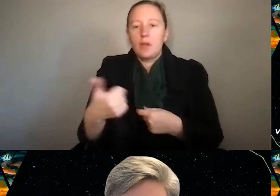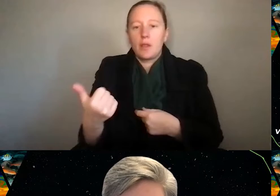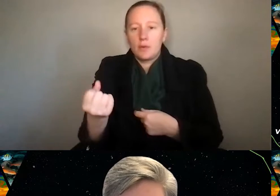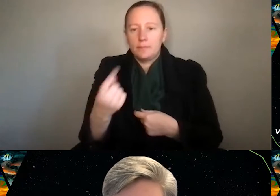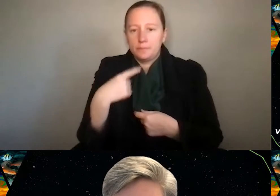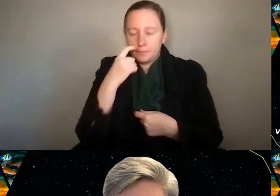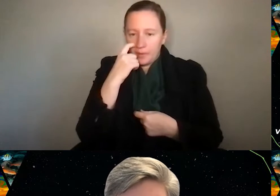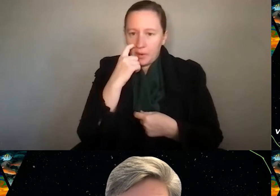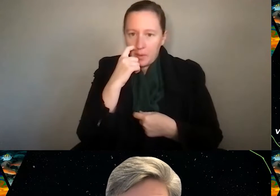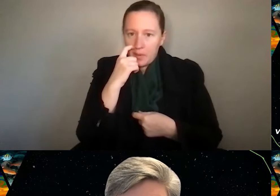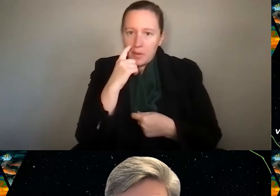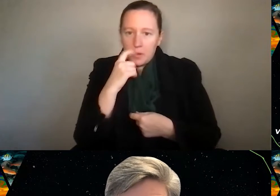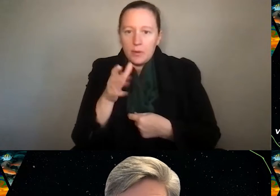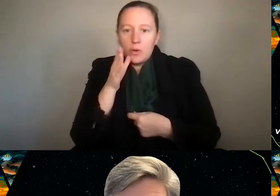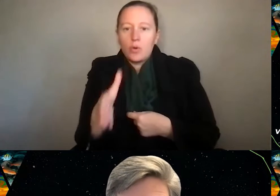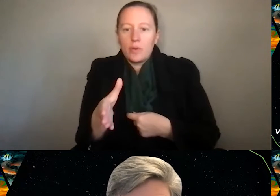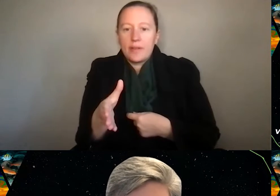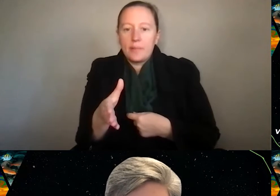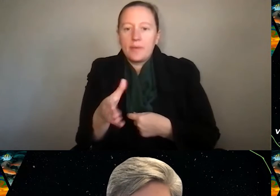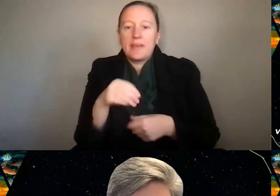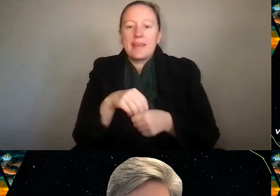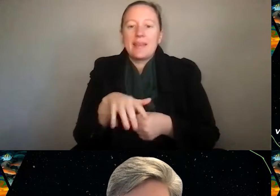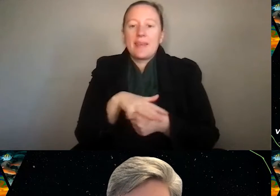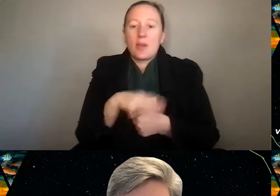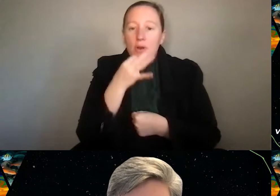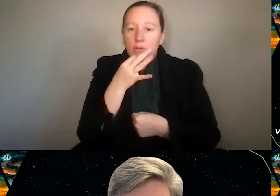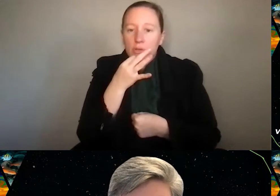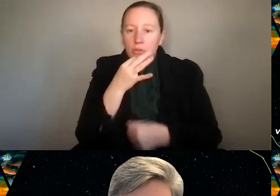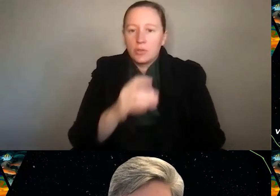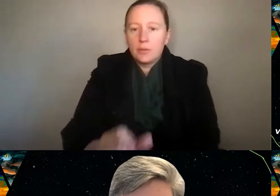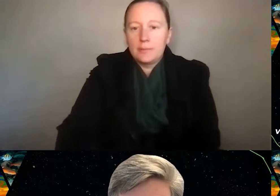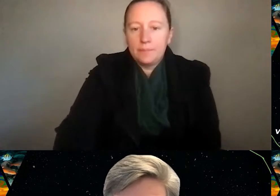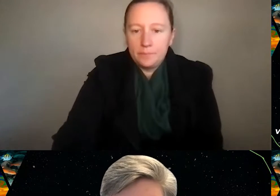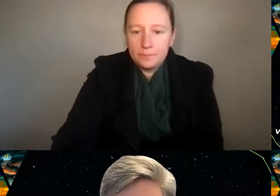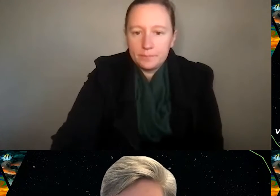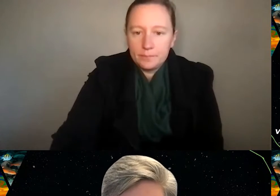This person says that they're going to be in the area soon. They mentioned Arlington.